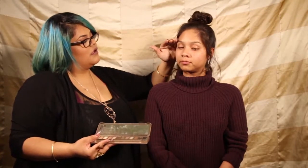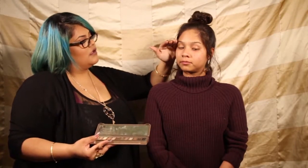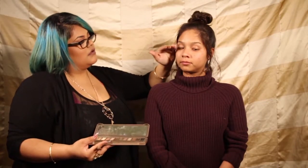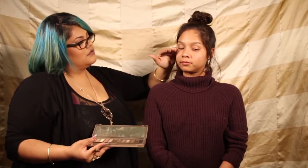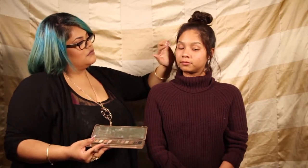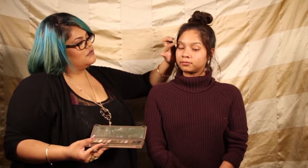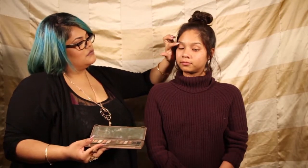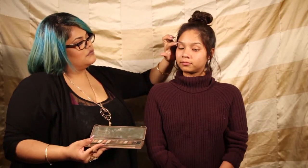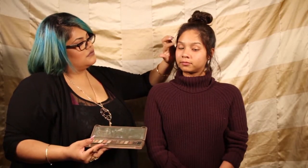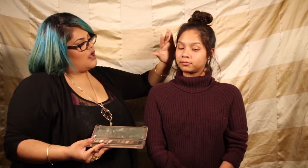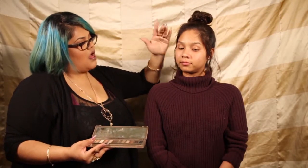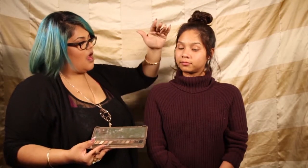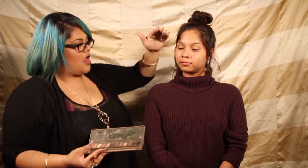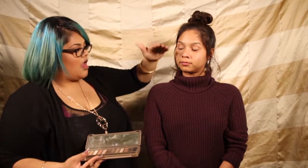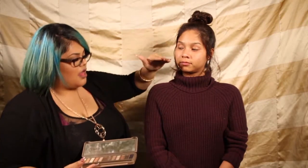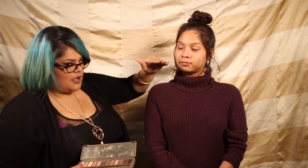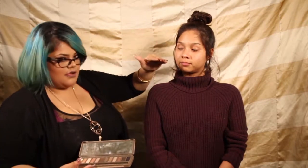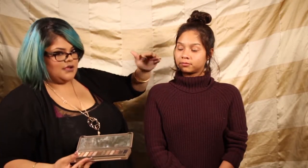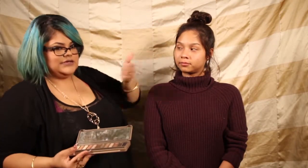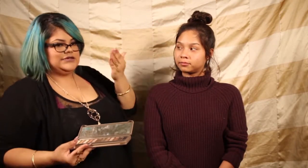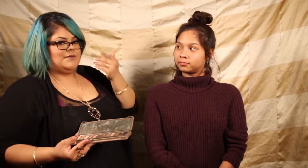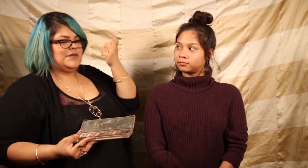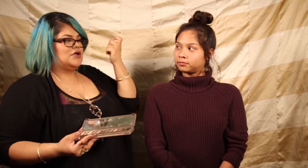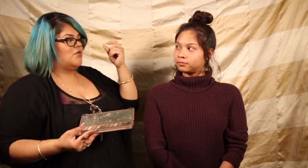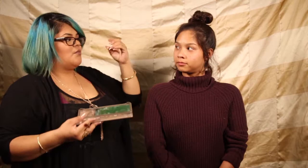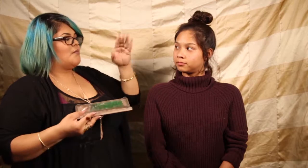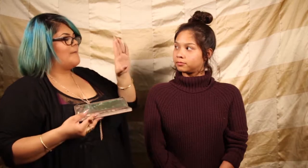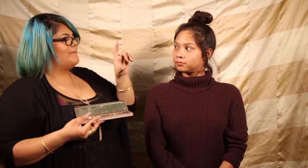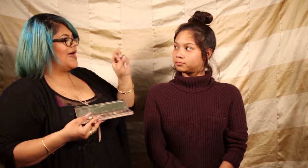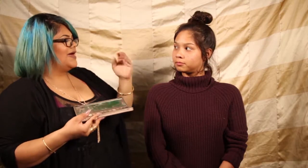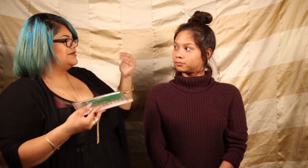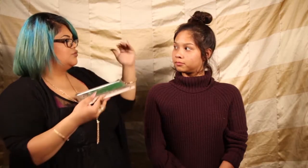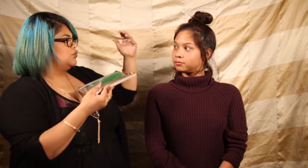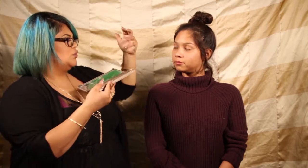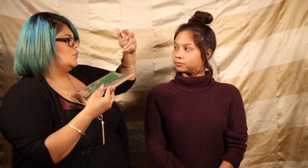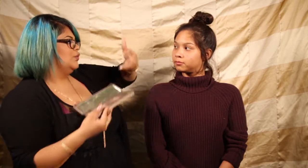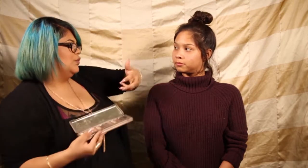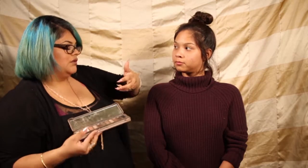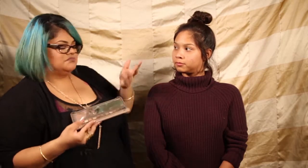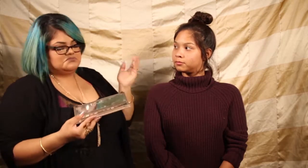I rather start off with eyebrow bone to eye lid Its easy because it will blend well...